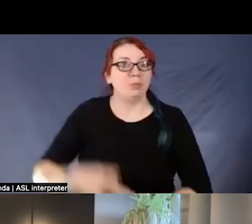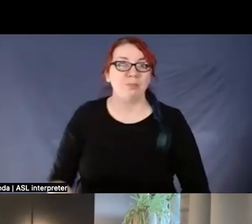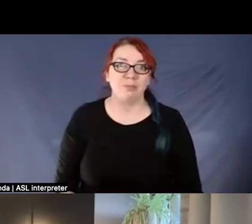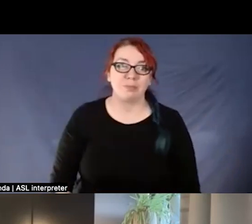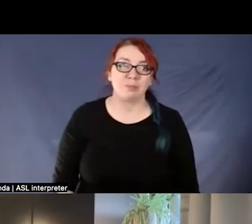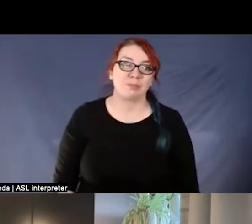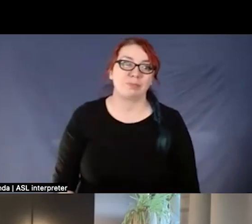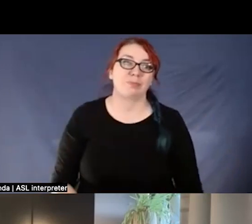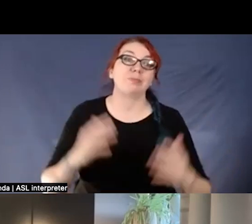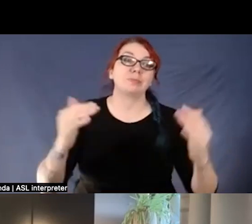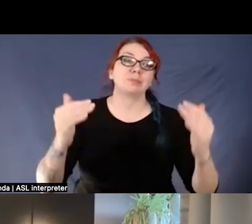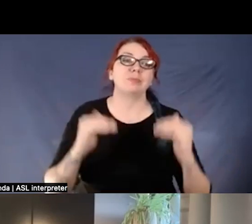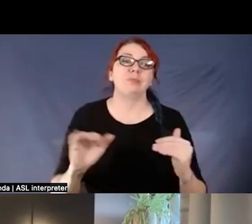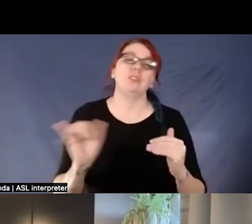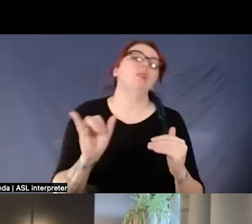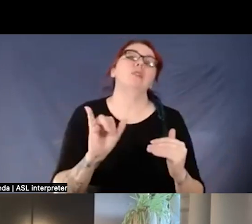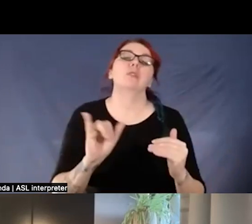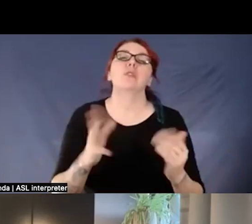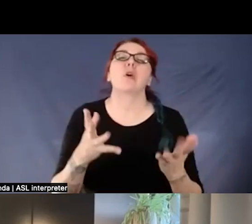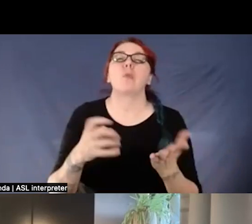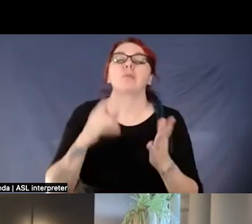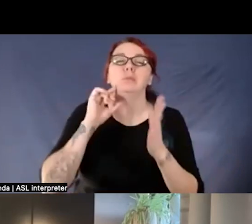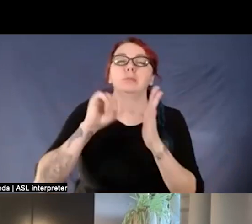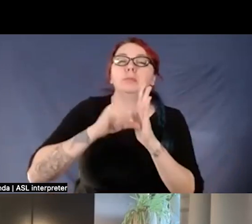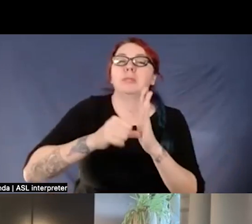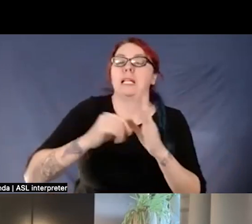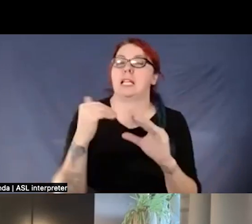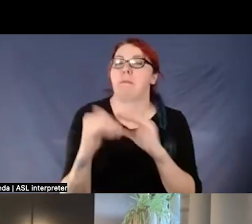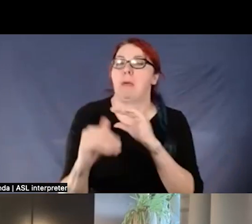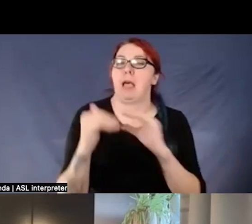bulk of my day is spent in my email. So I've spent a lot of time over the years trying to make that